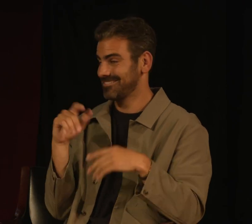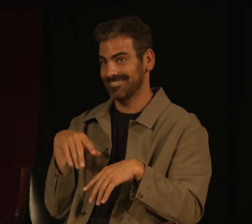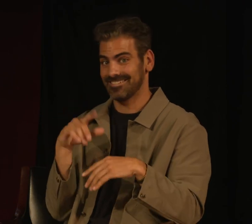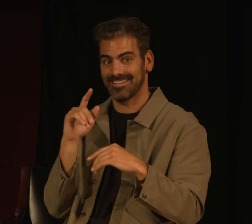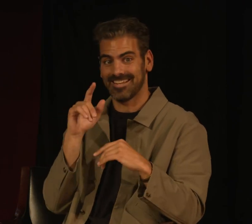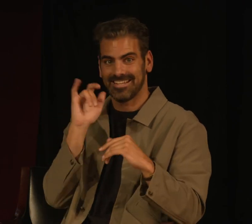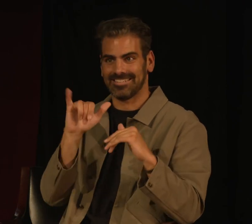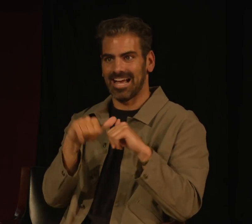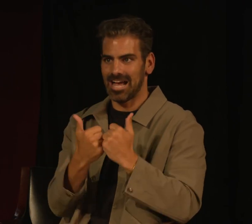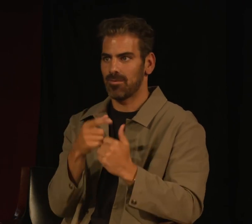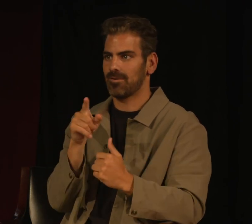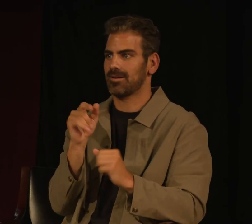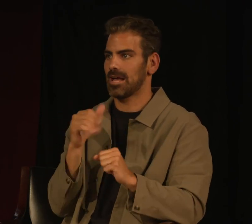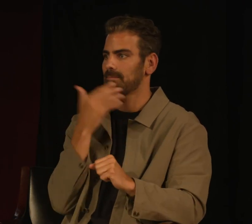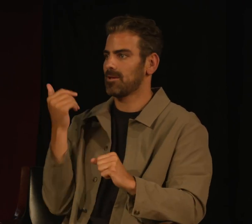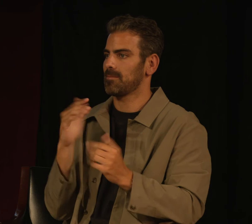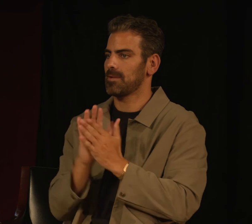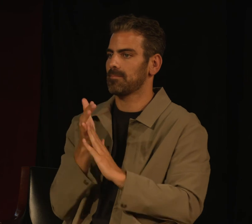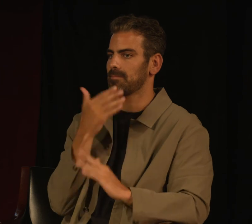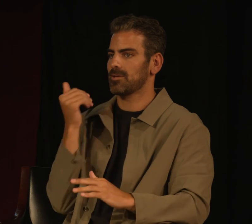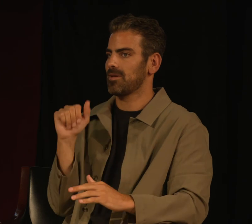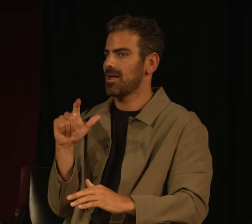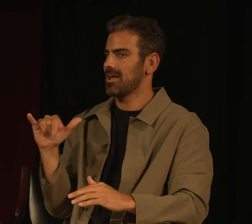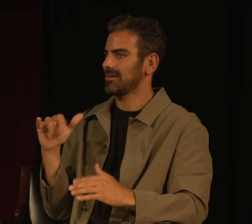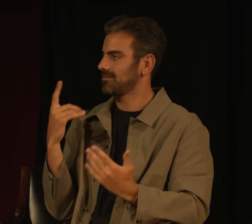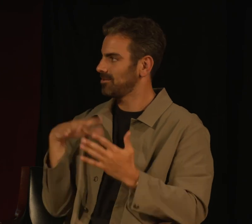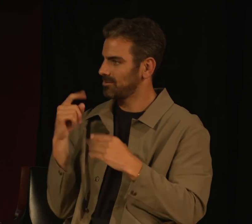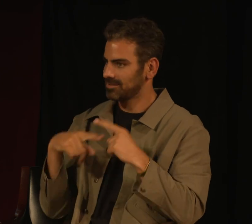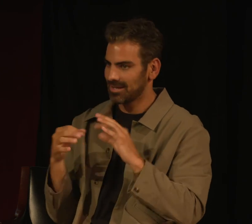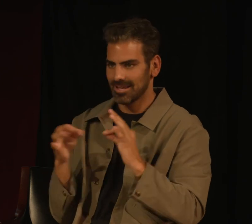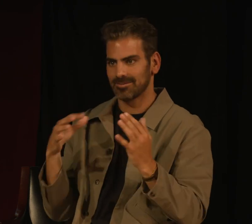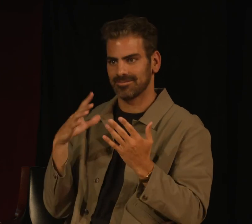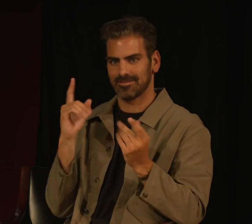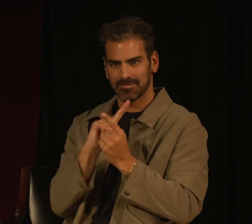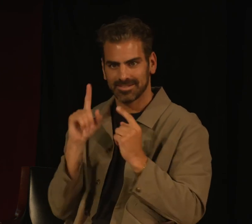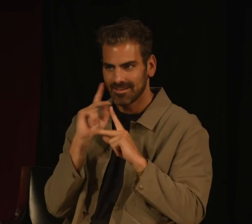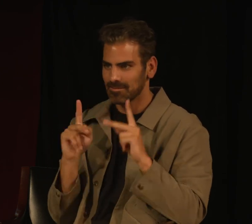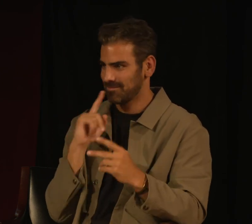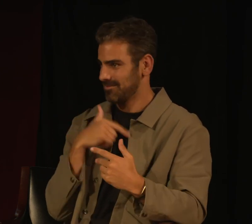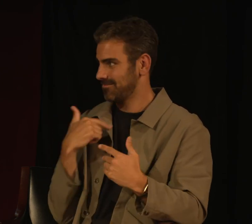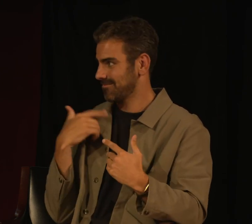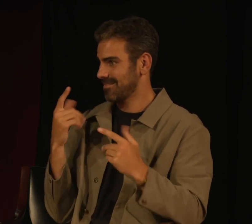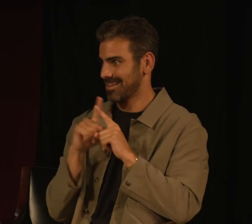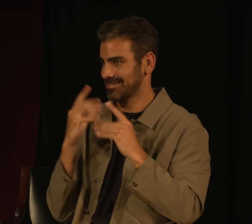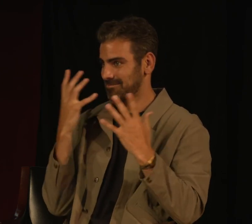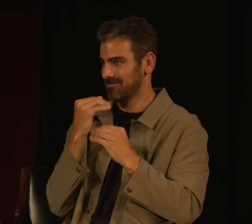because really, that's how you can better become an ally to our community and to the people within it.